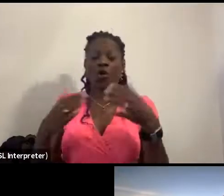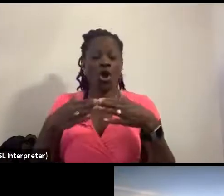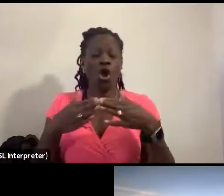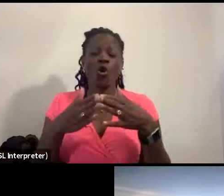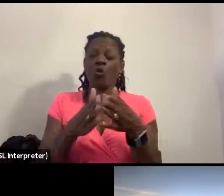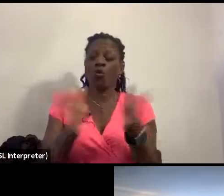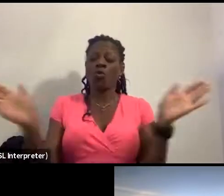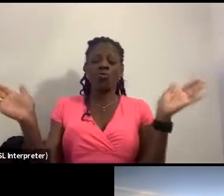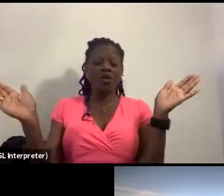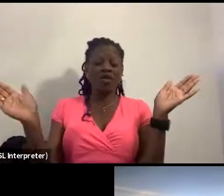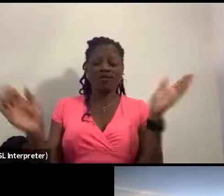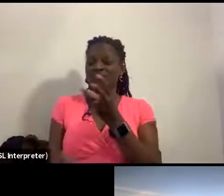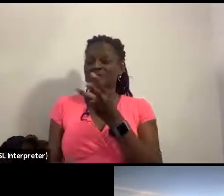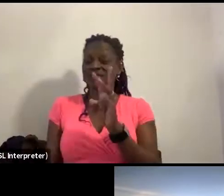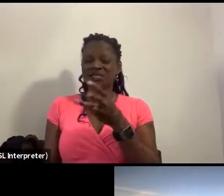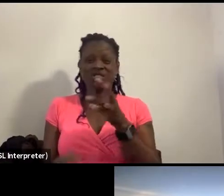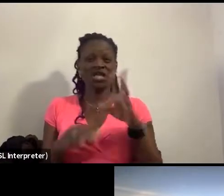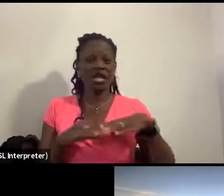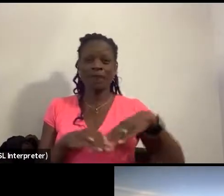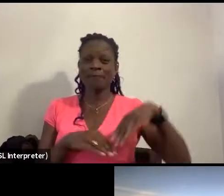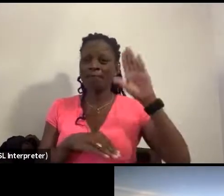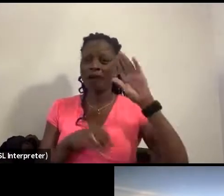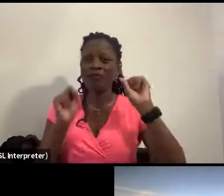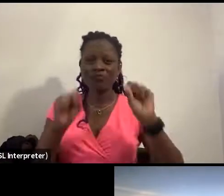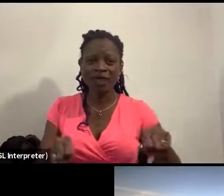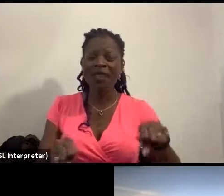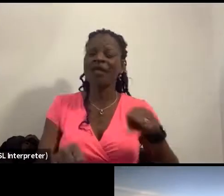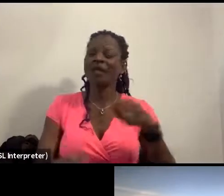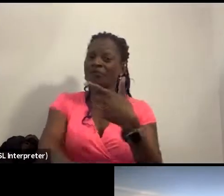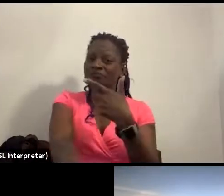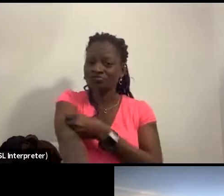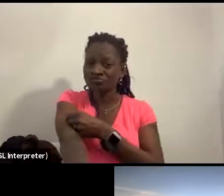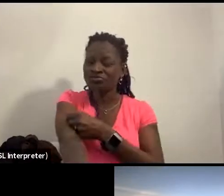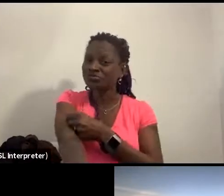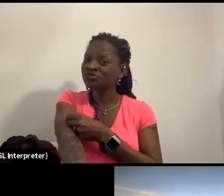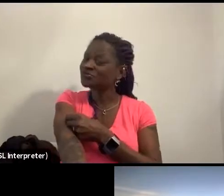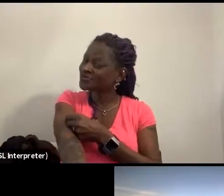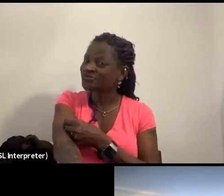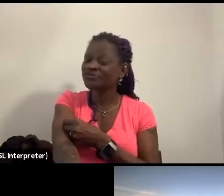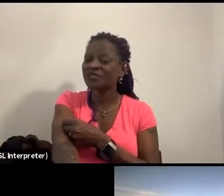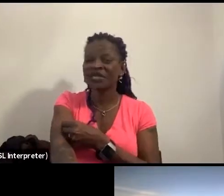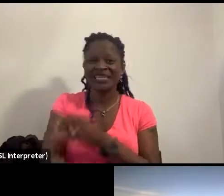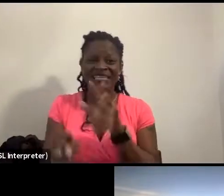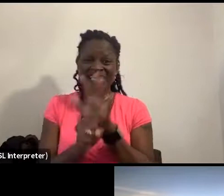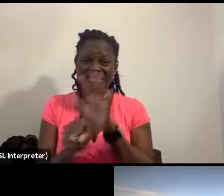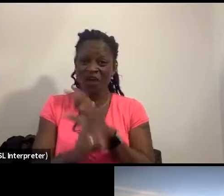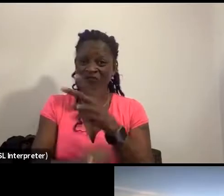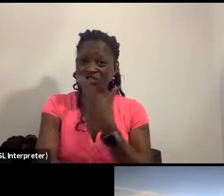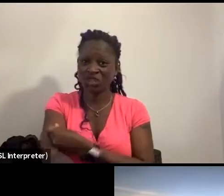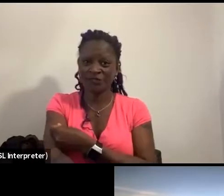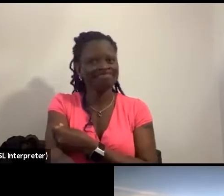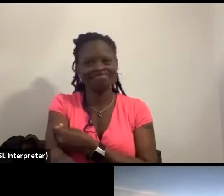or older and older will be eligible for a vaccination. It's true that there's not enough supply to vaccinate everyone who wants a shot.